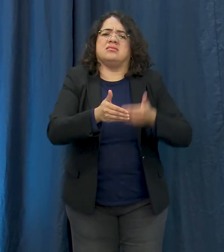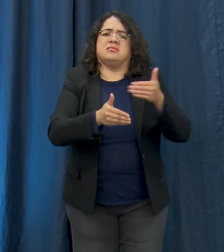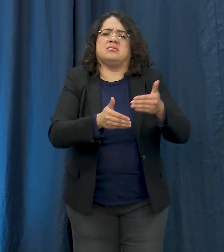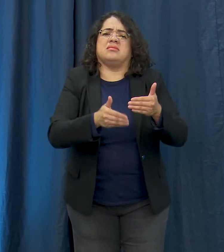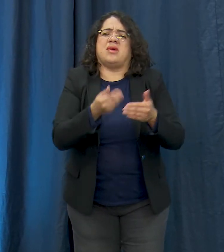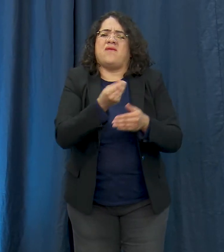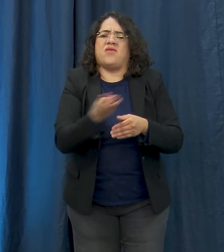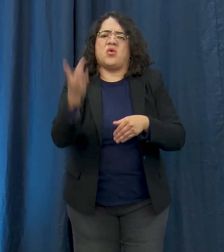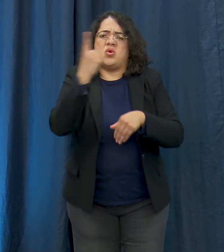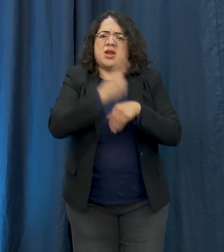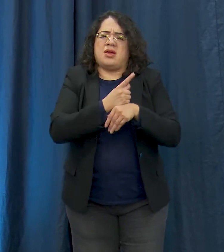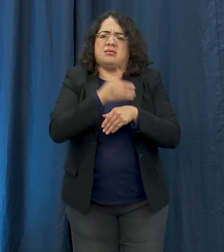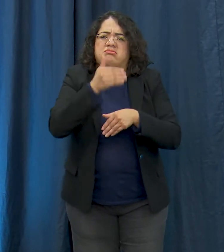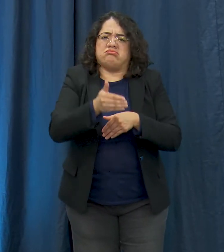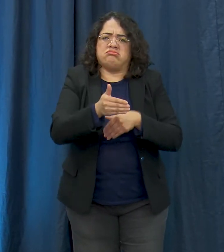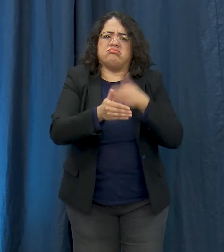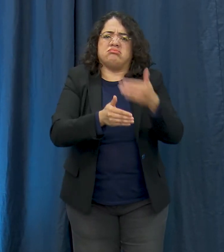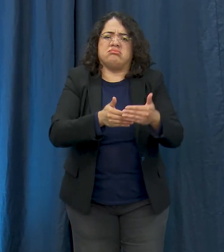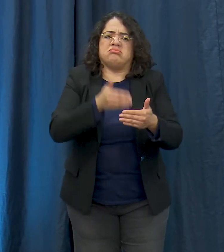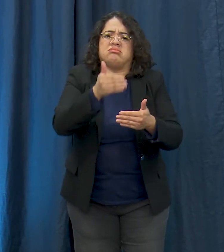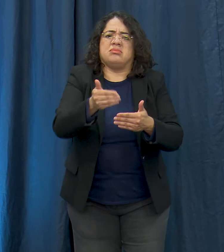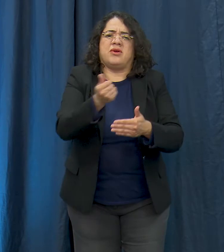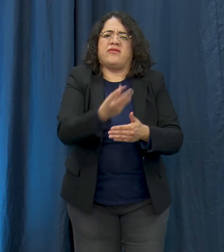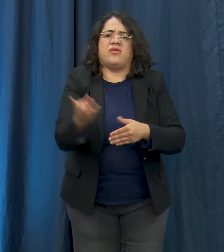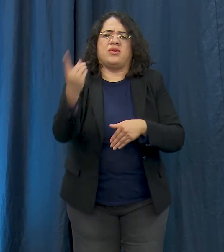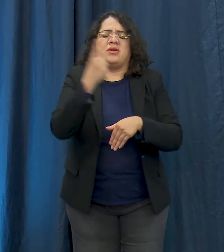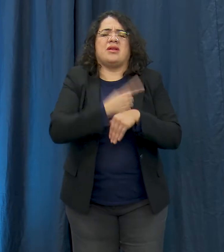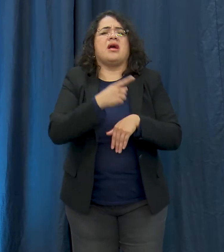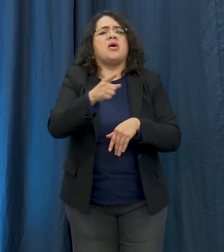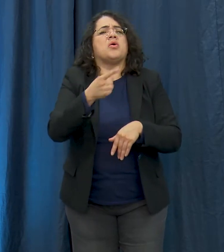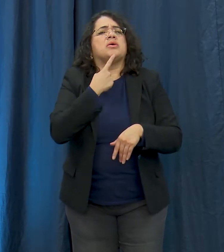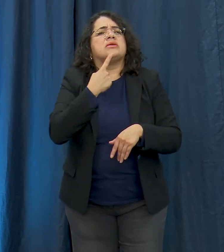couple days especially if you said you need about 14 days of data to see if